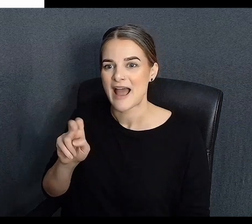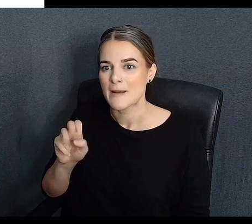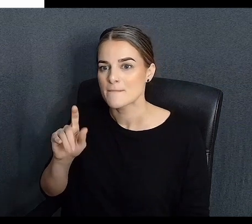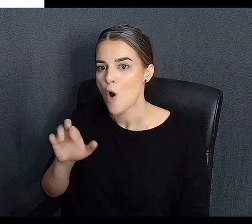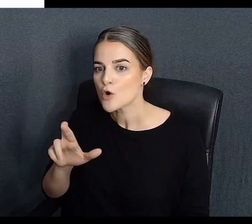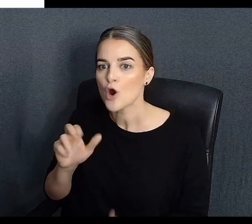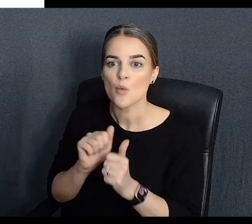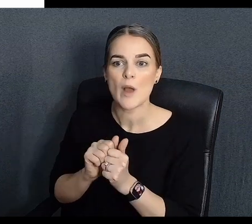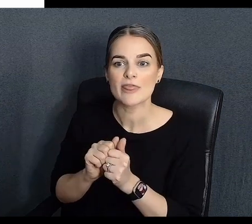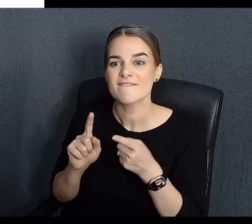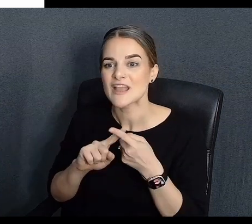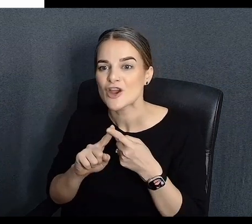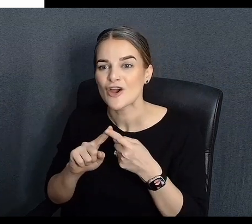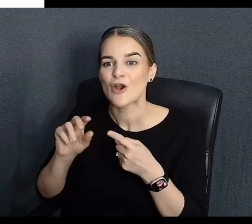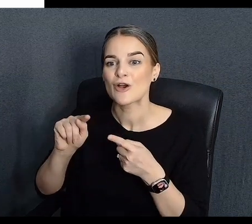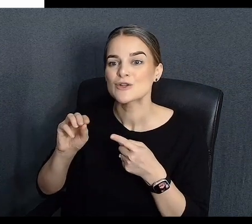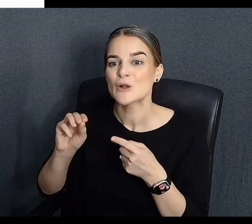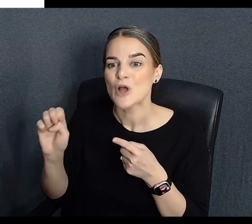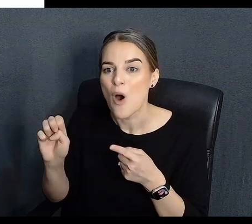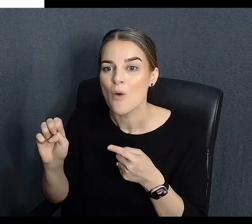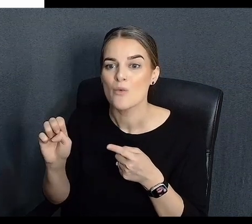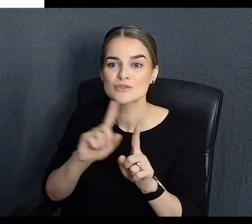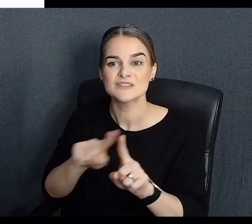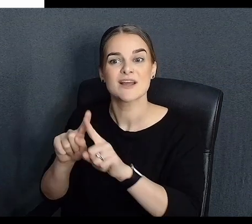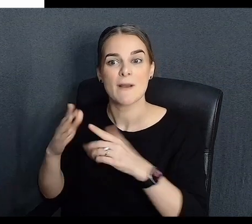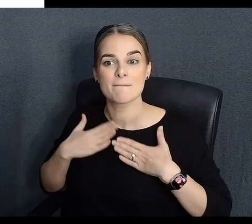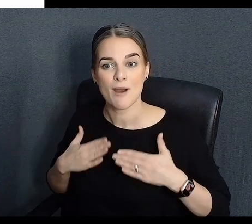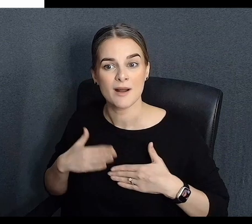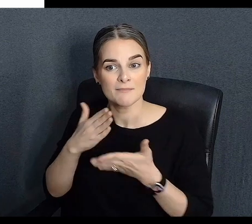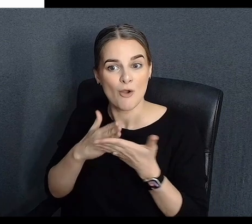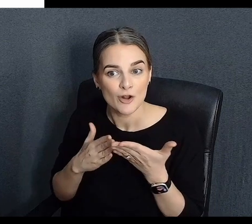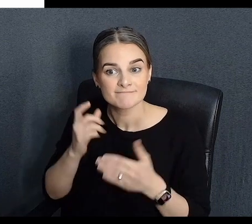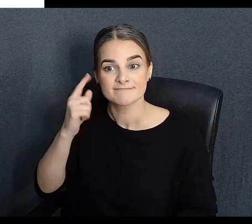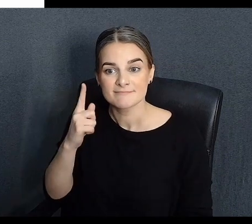or a different body part? We might need additional accessories